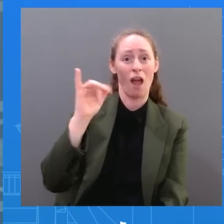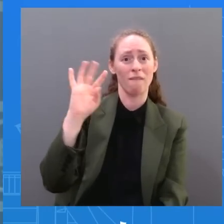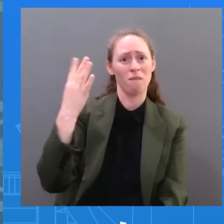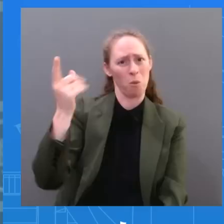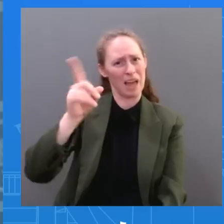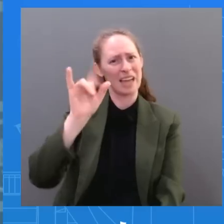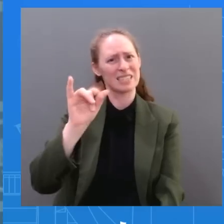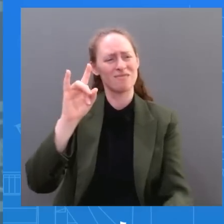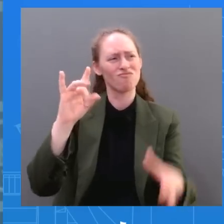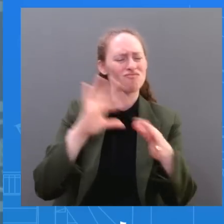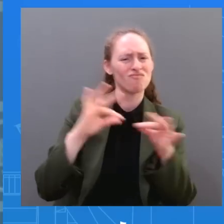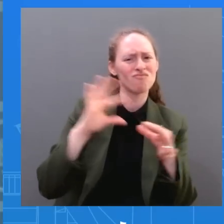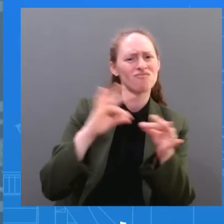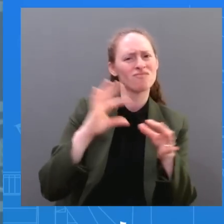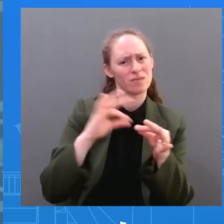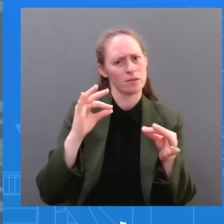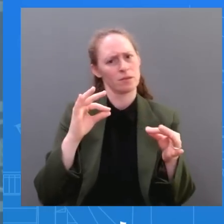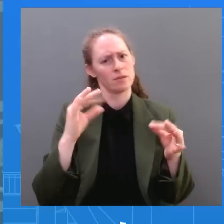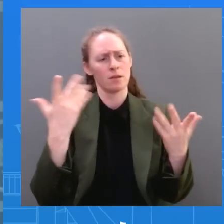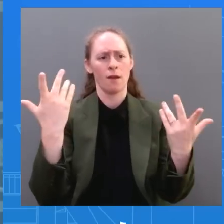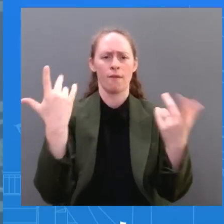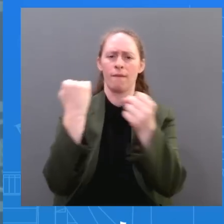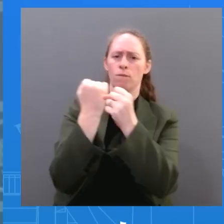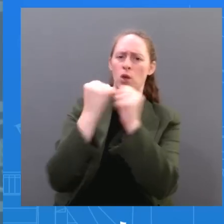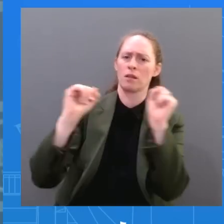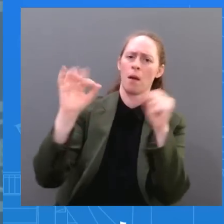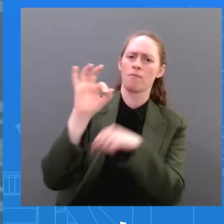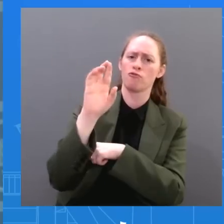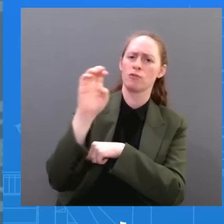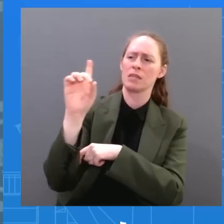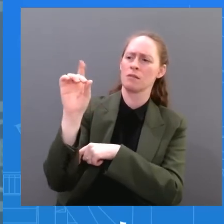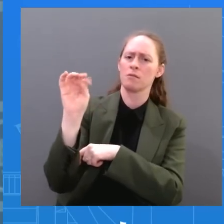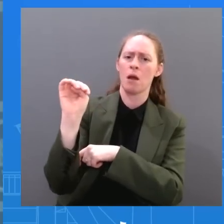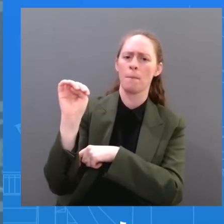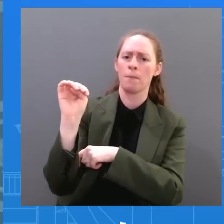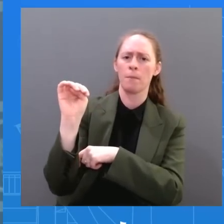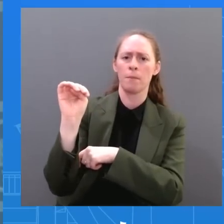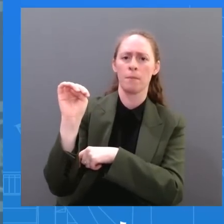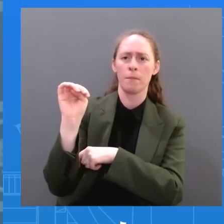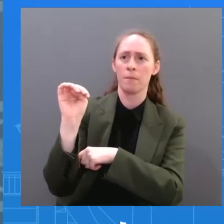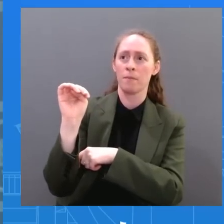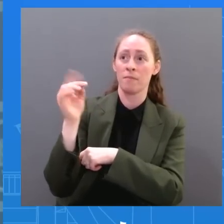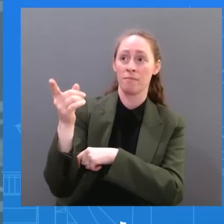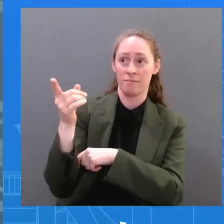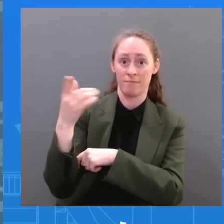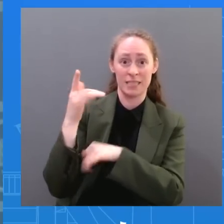You heard the President's speech, which was also very powerful, yesterday speaking about that and the time and the moment that we're in.